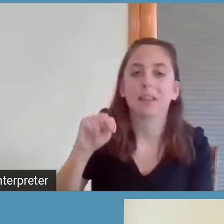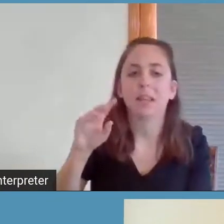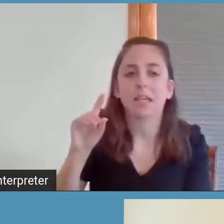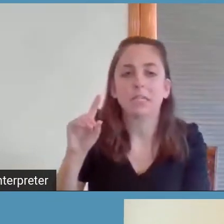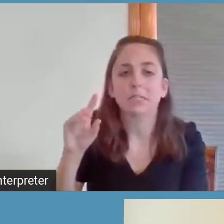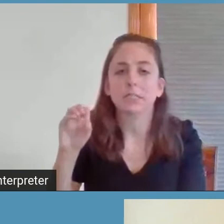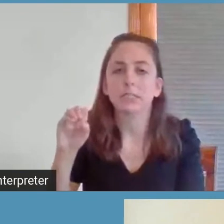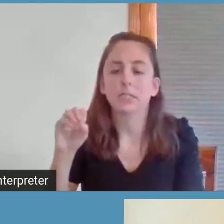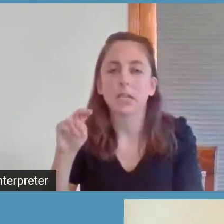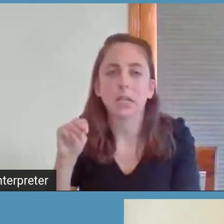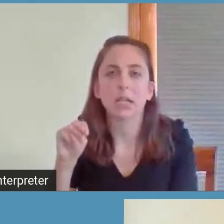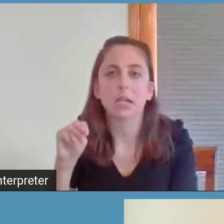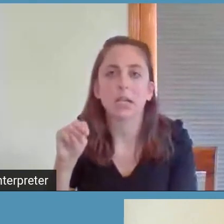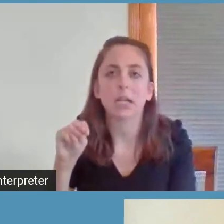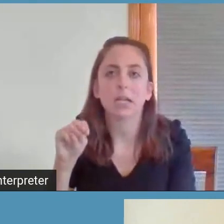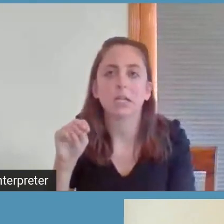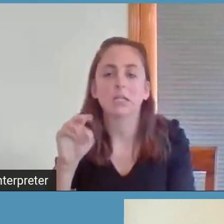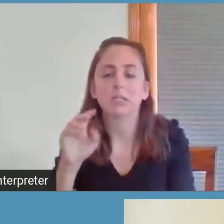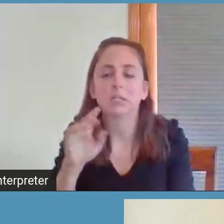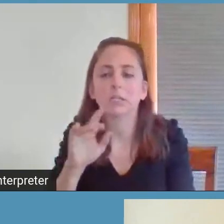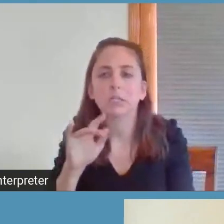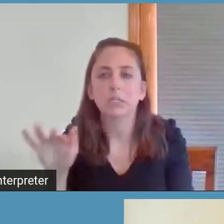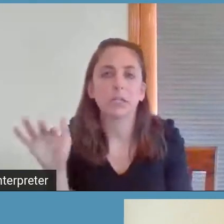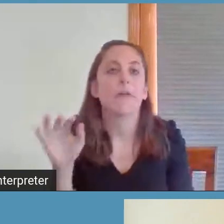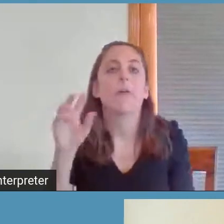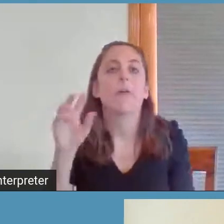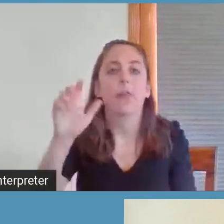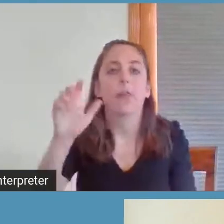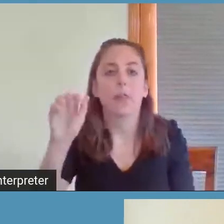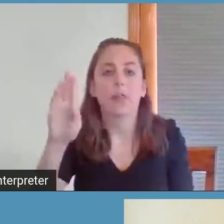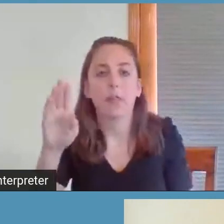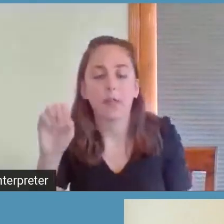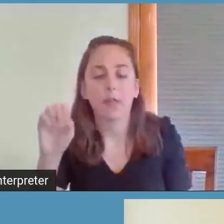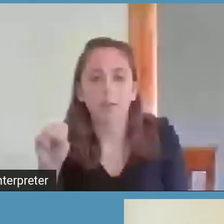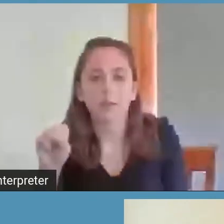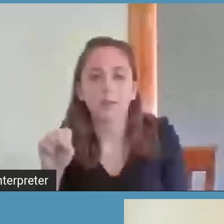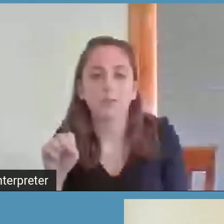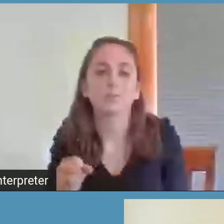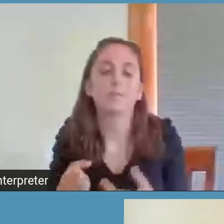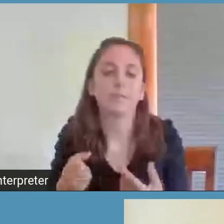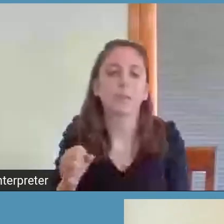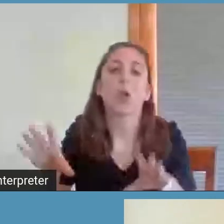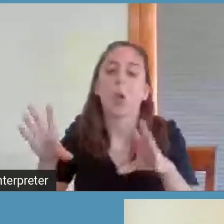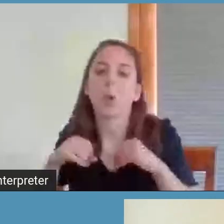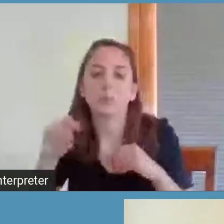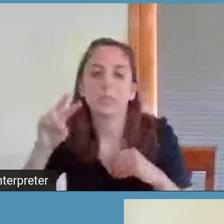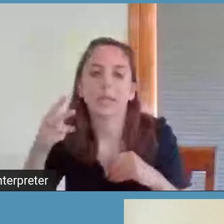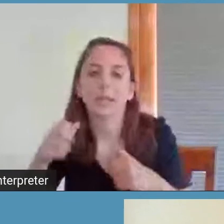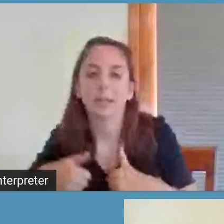that had uh you know own second life and we did a mixed reality type of exhibition where there was